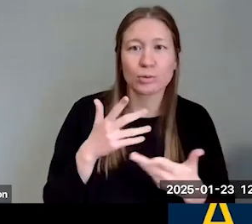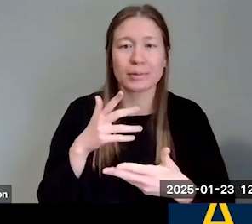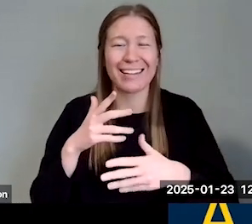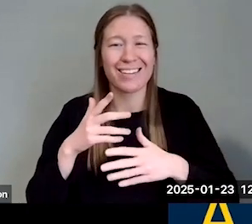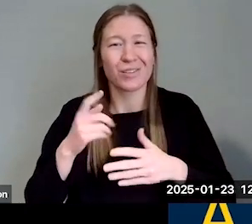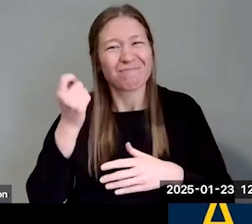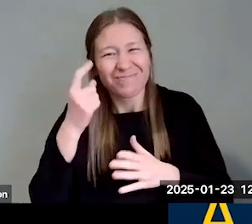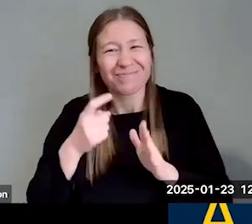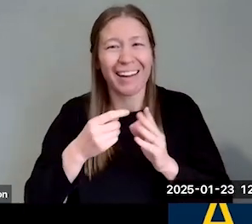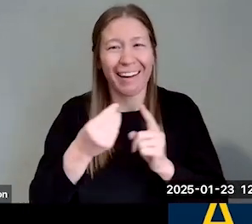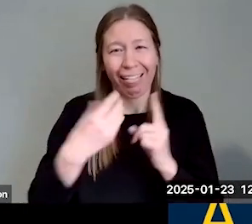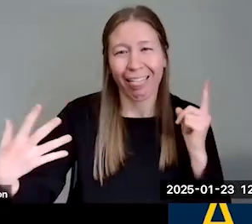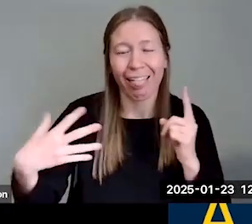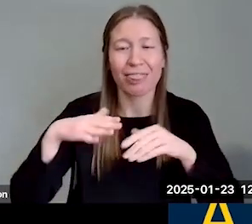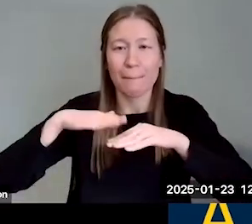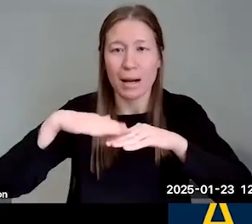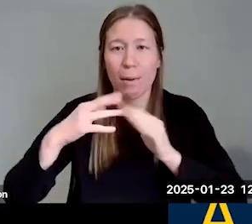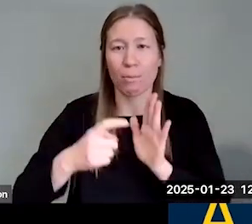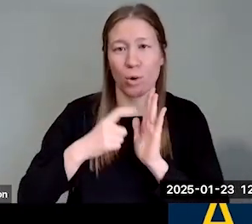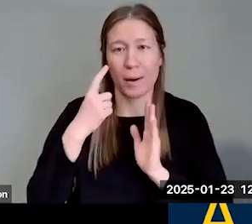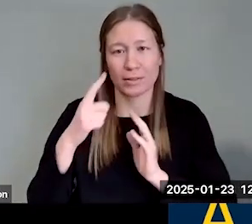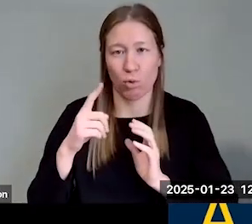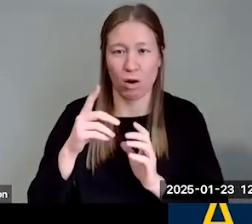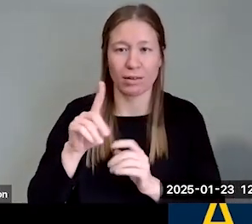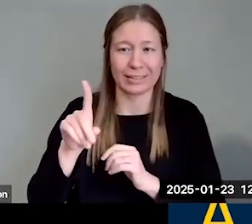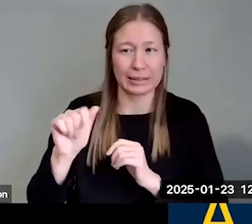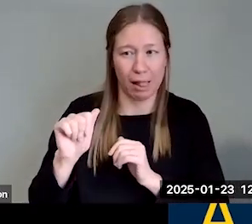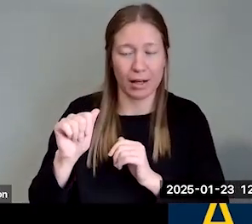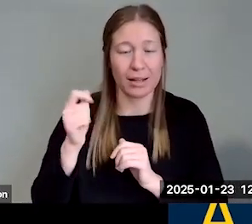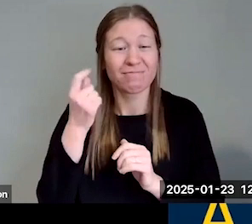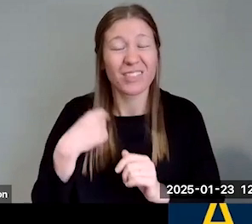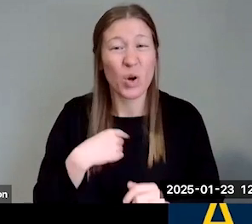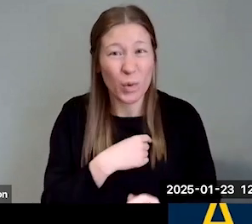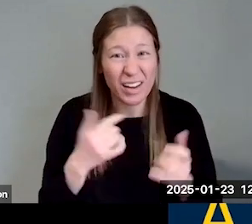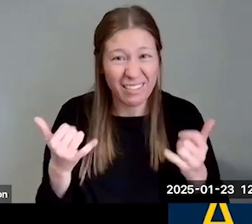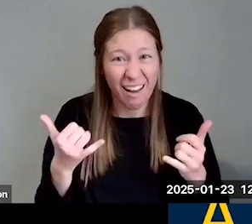Keep in mind while we discuss these concepts that disclosure really is the first step